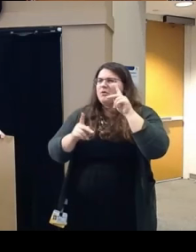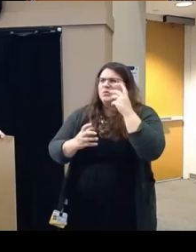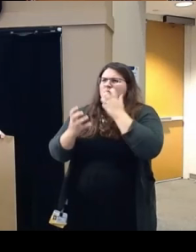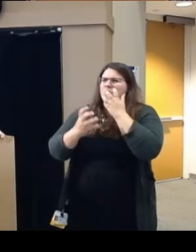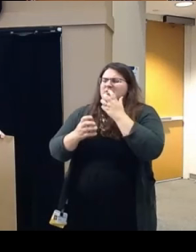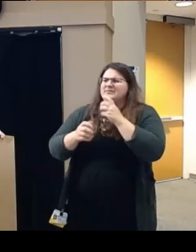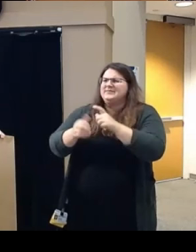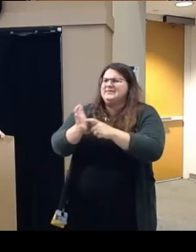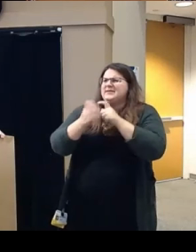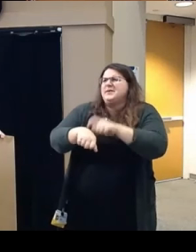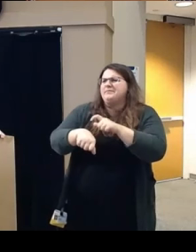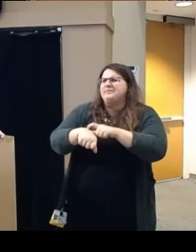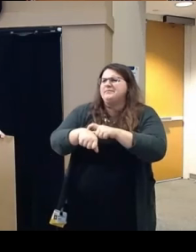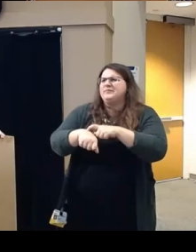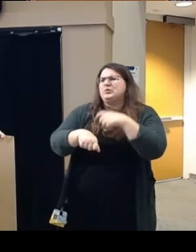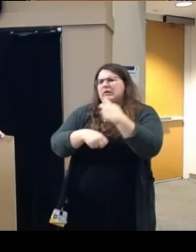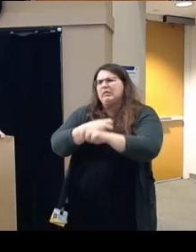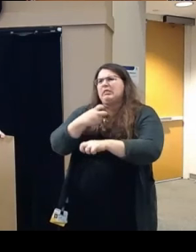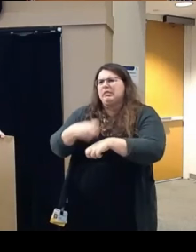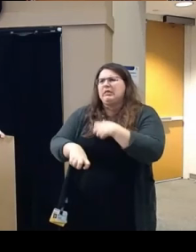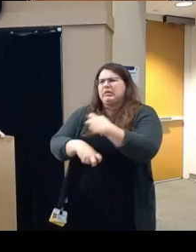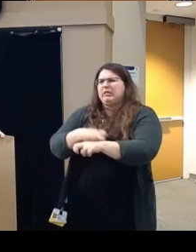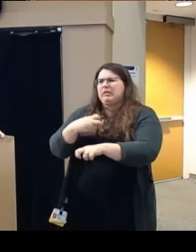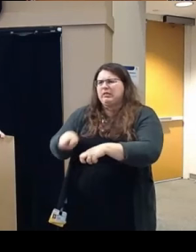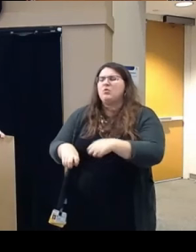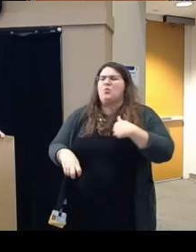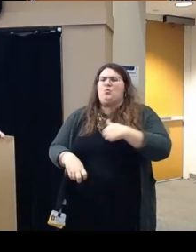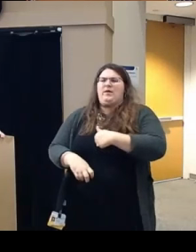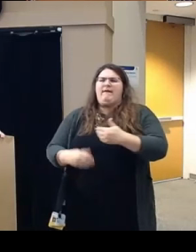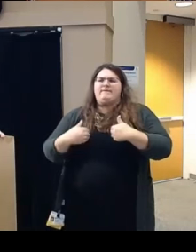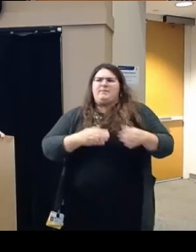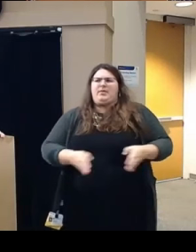that and are going to have a plan that will be discussed about um time that will be blocked